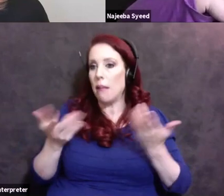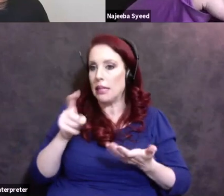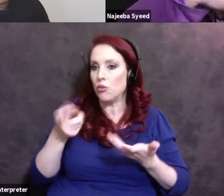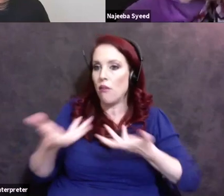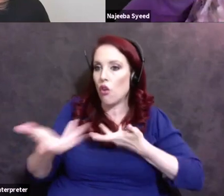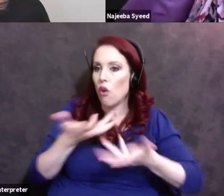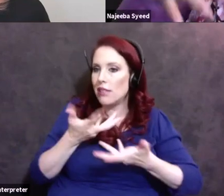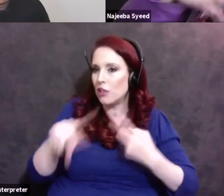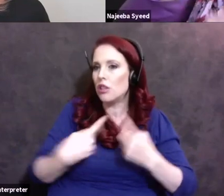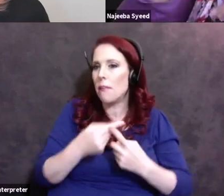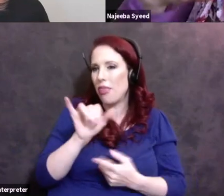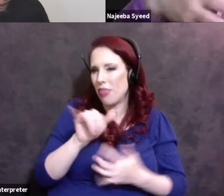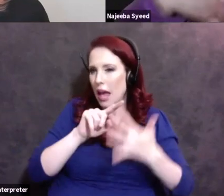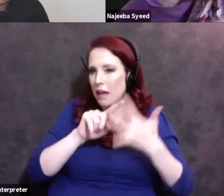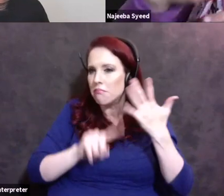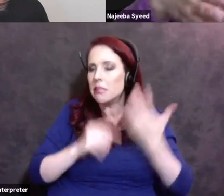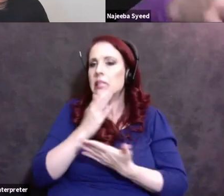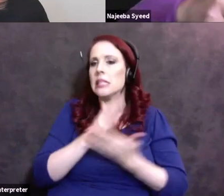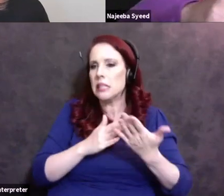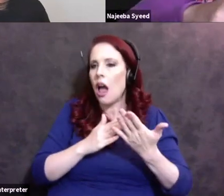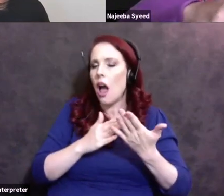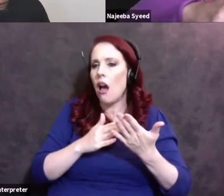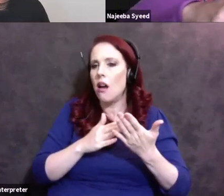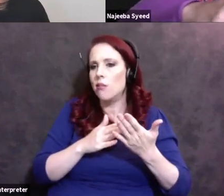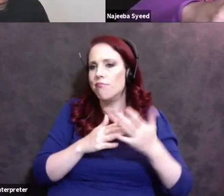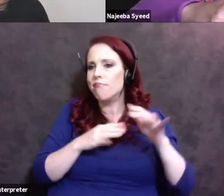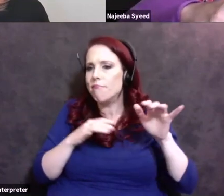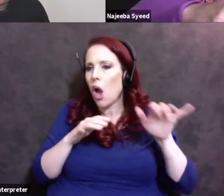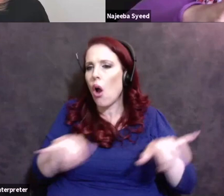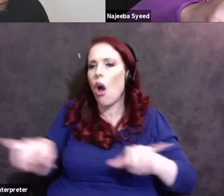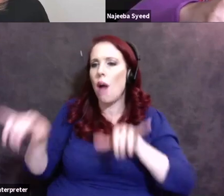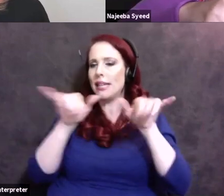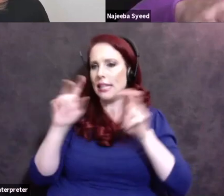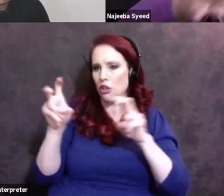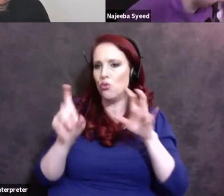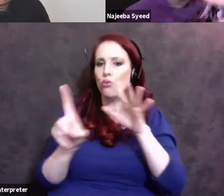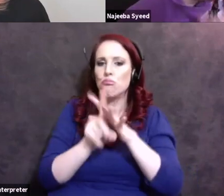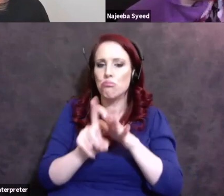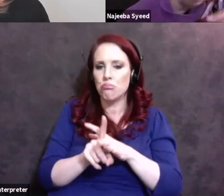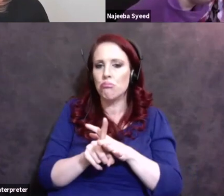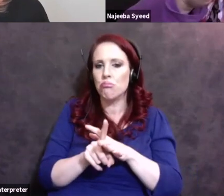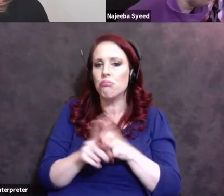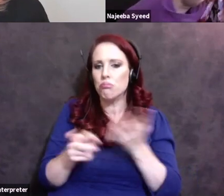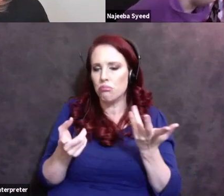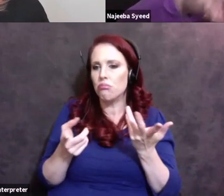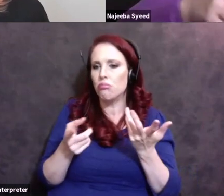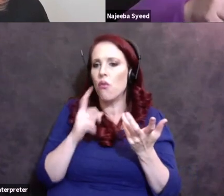So those are some of the Perennial issues that come up at the interpersonal level where there is conflict.